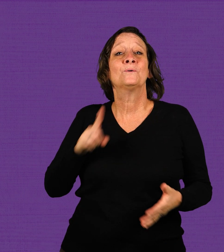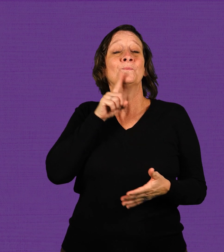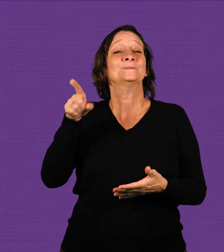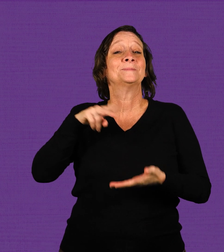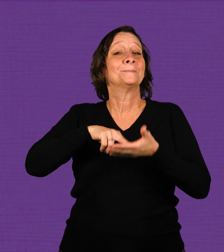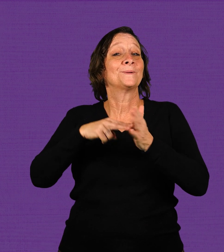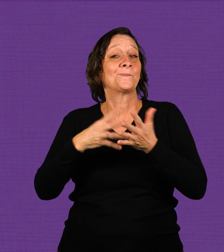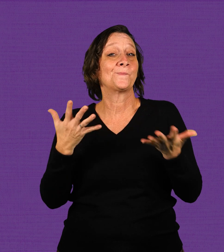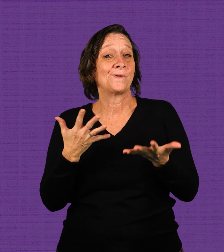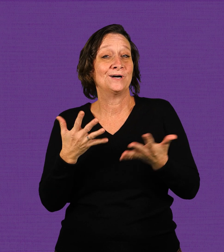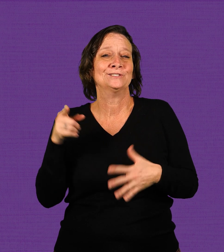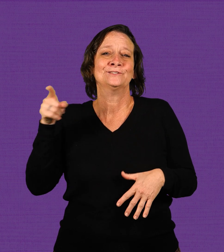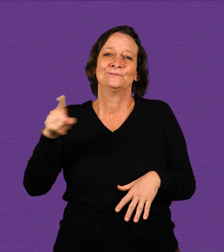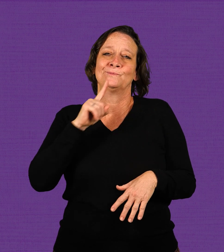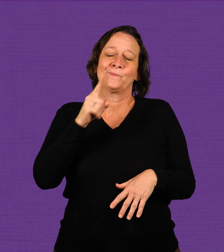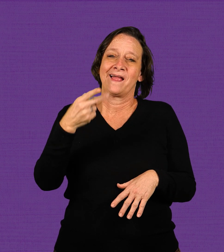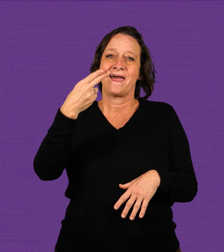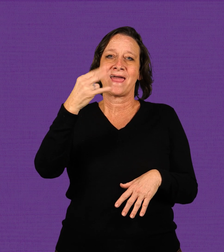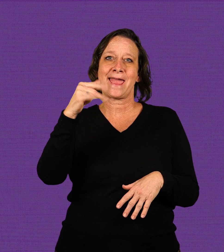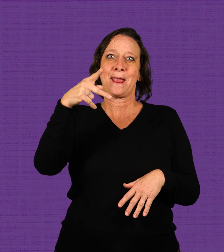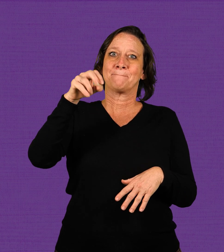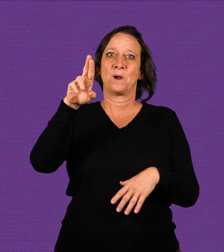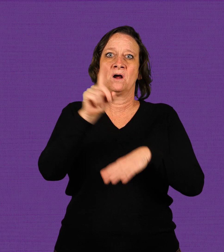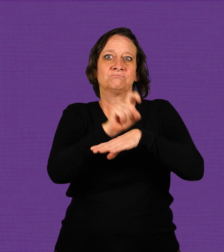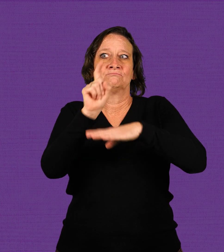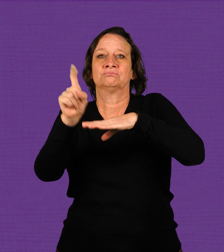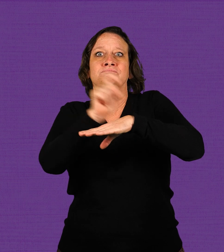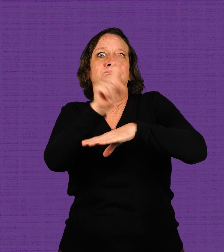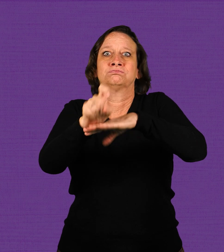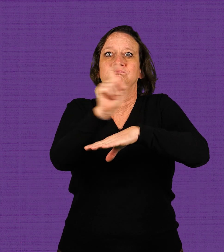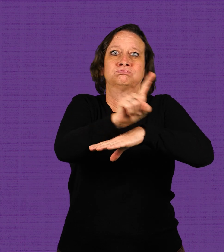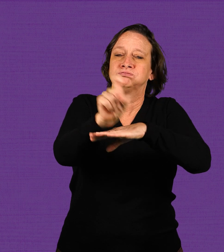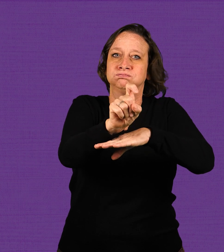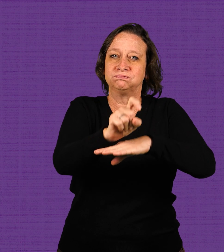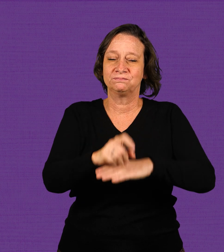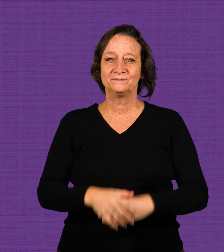she really means that she is feeling hyper.